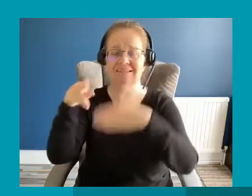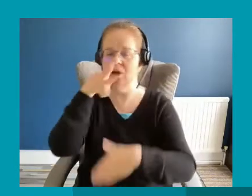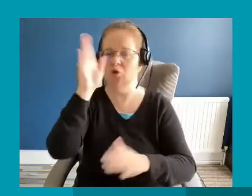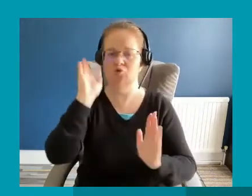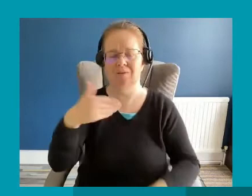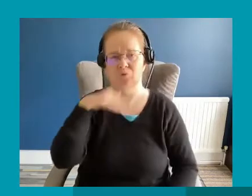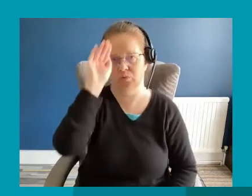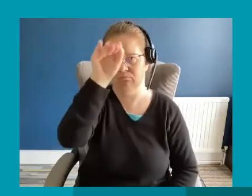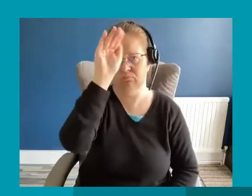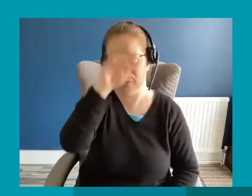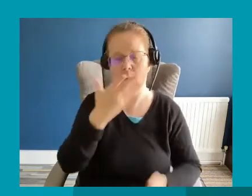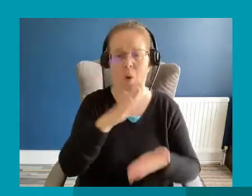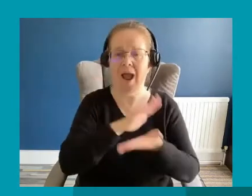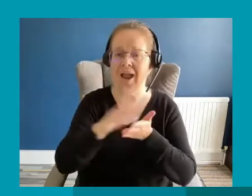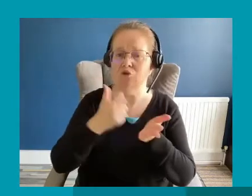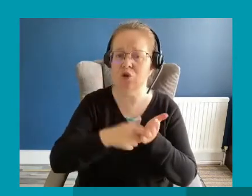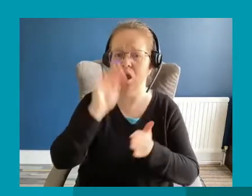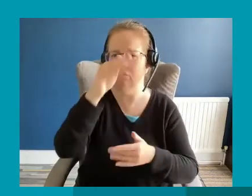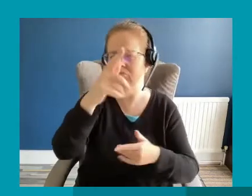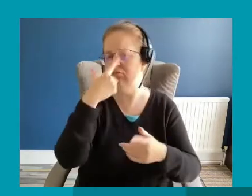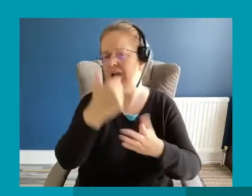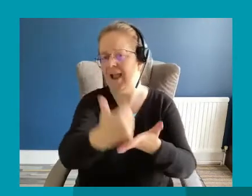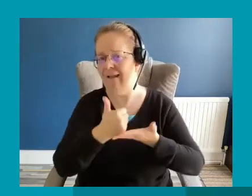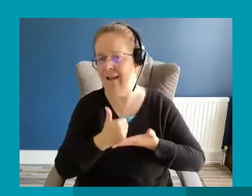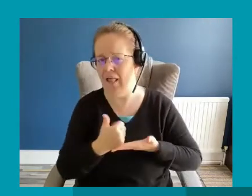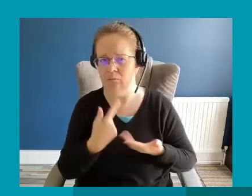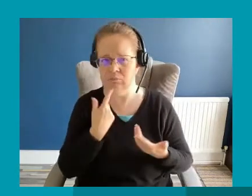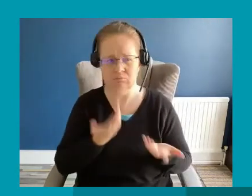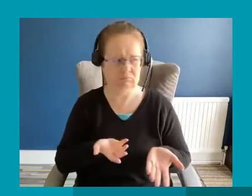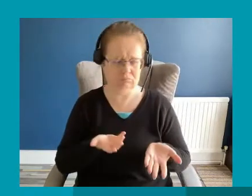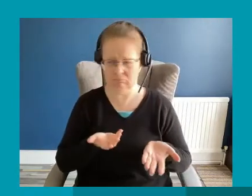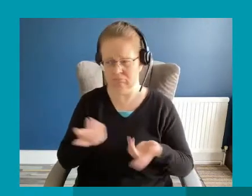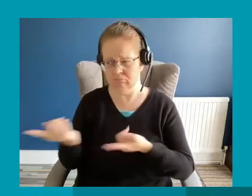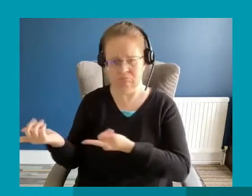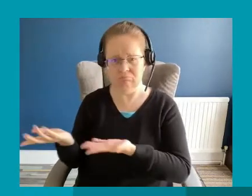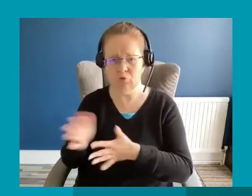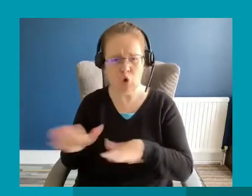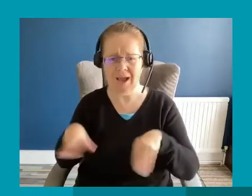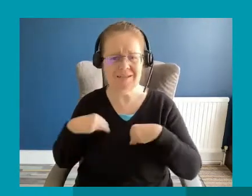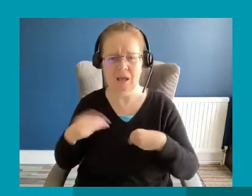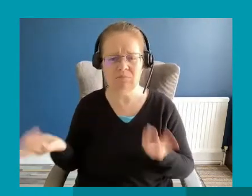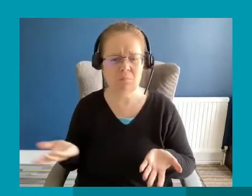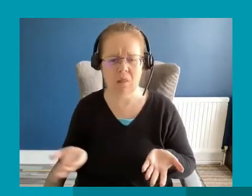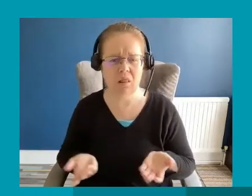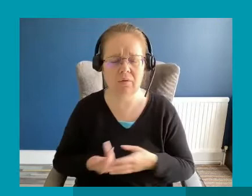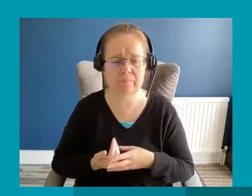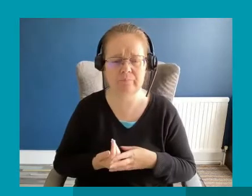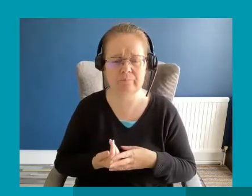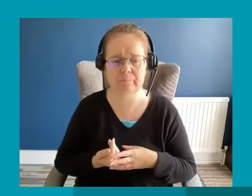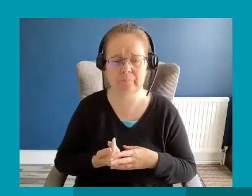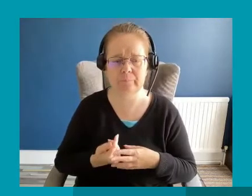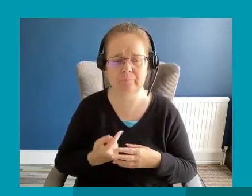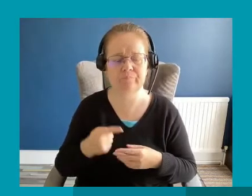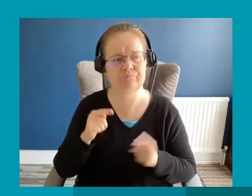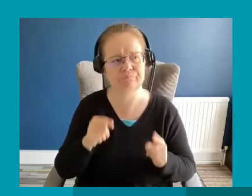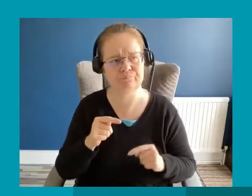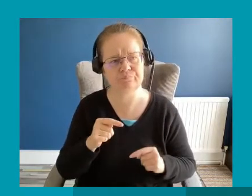that can actually help us and support us. You know, this kind of lends itself to all that